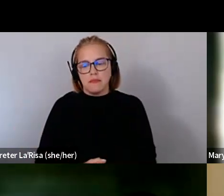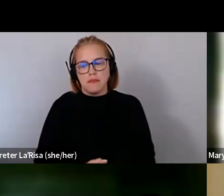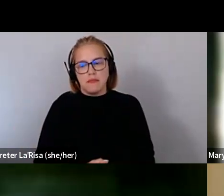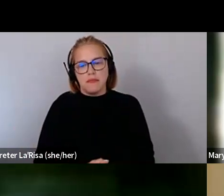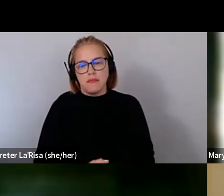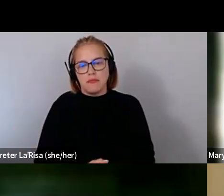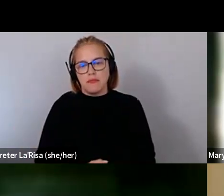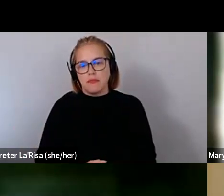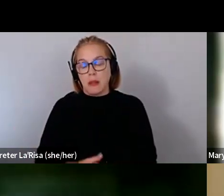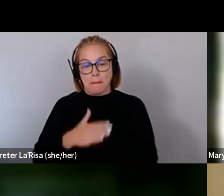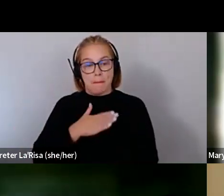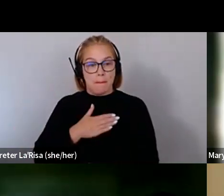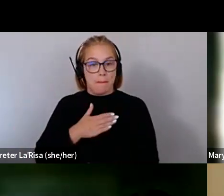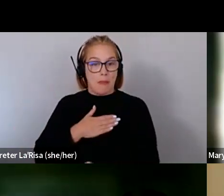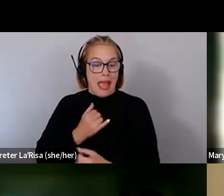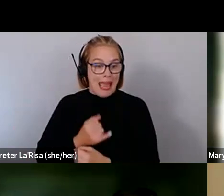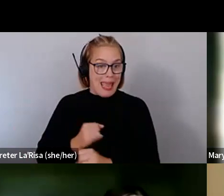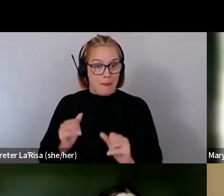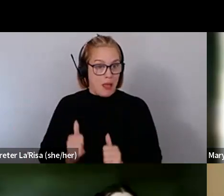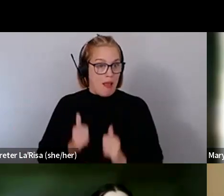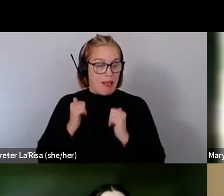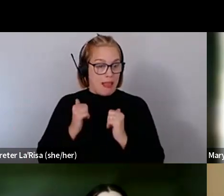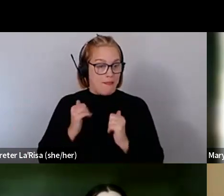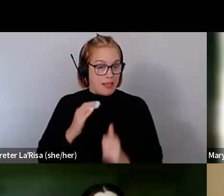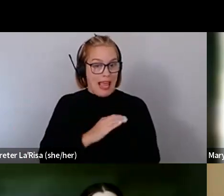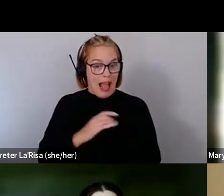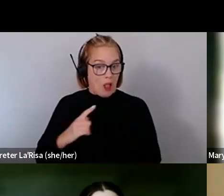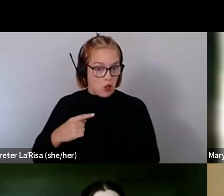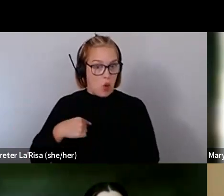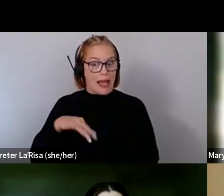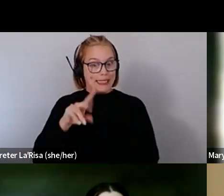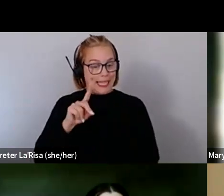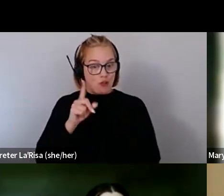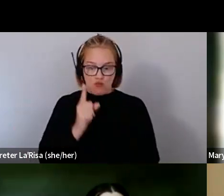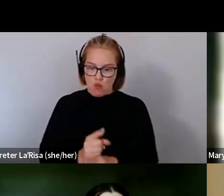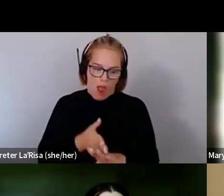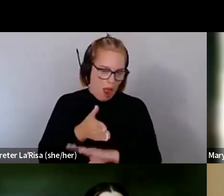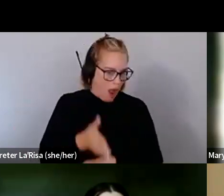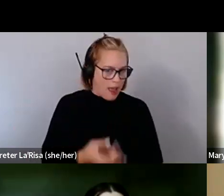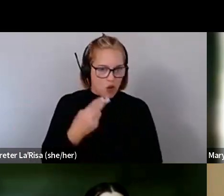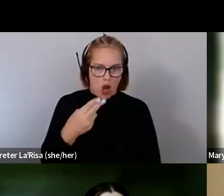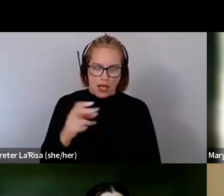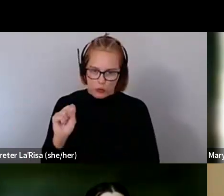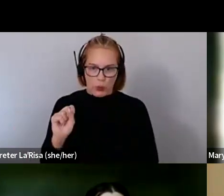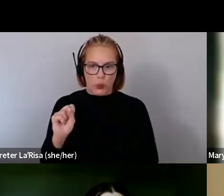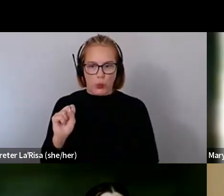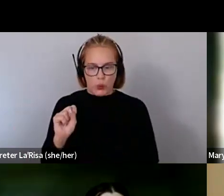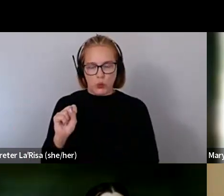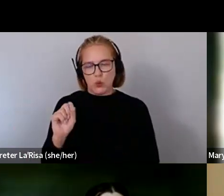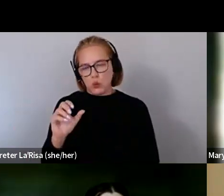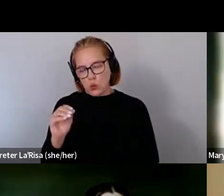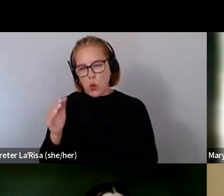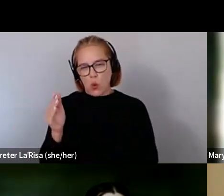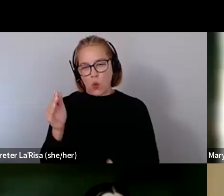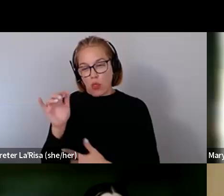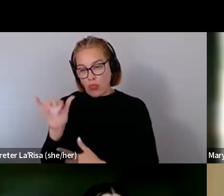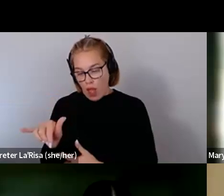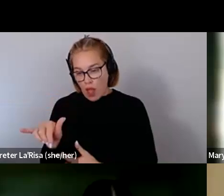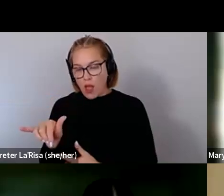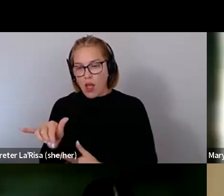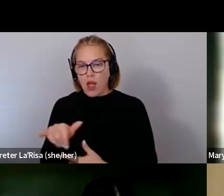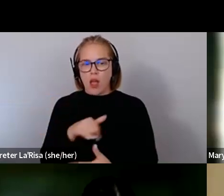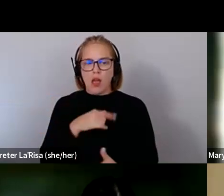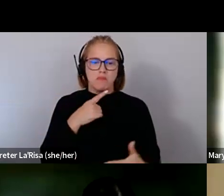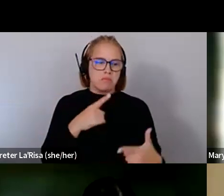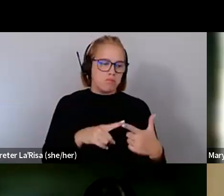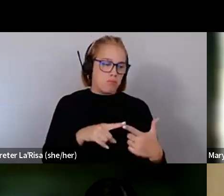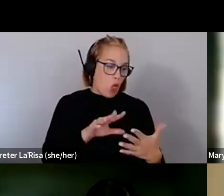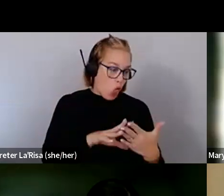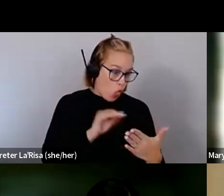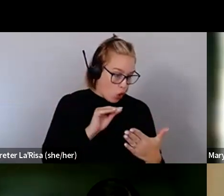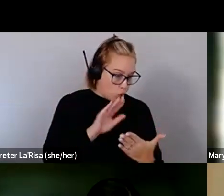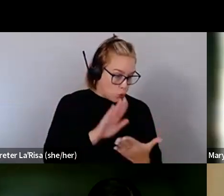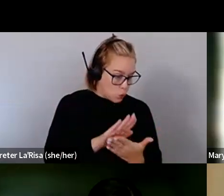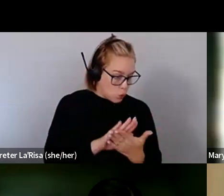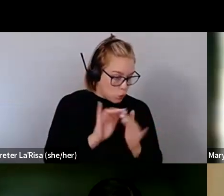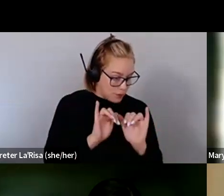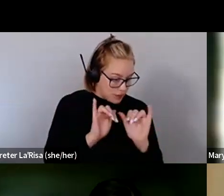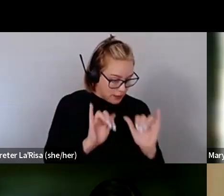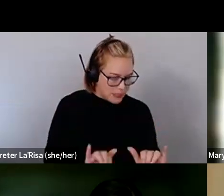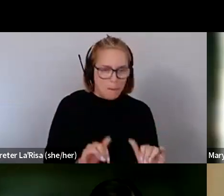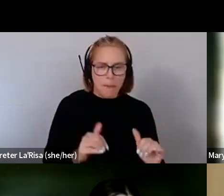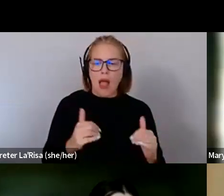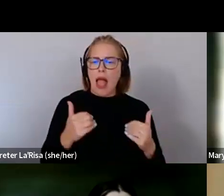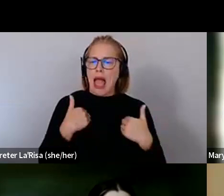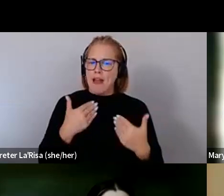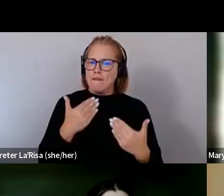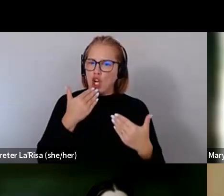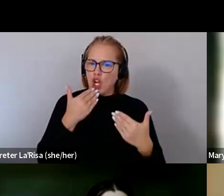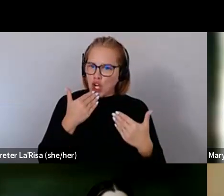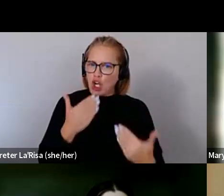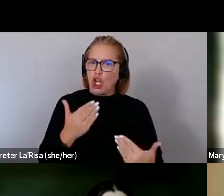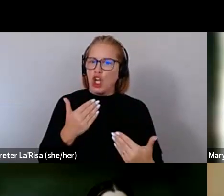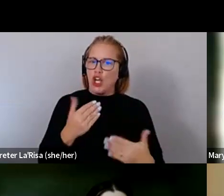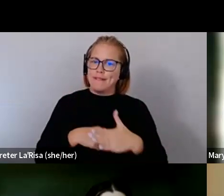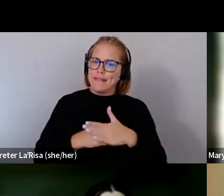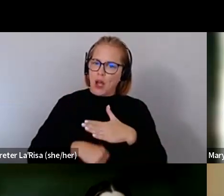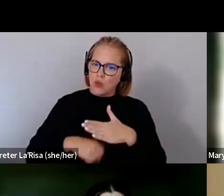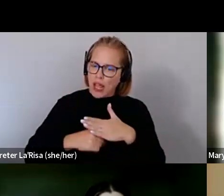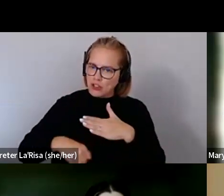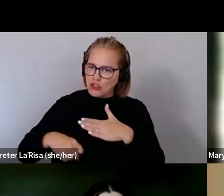: I was lucky. My teachers were very on top of teaching it, and I joined